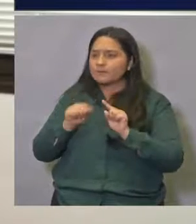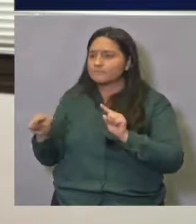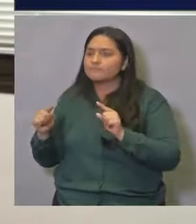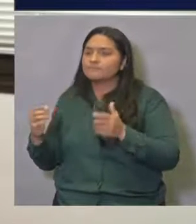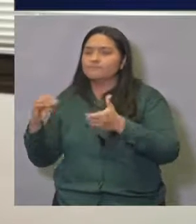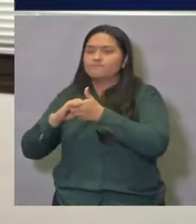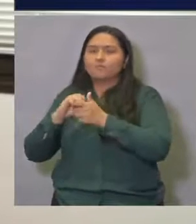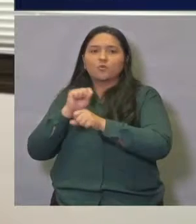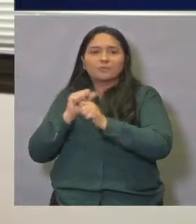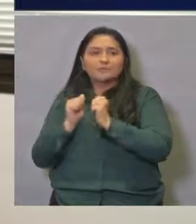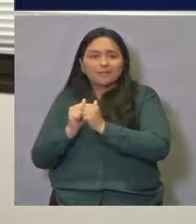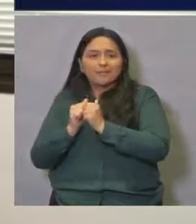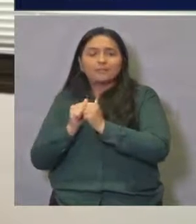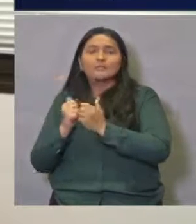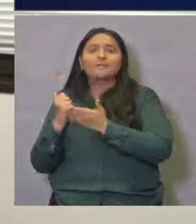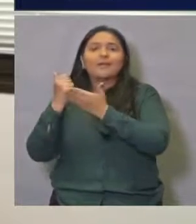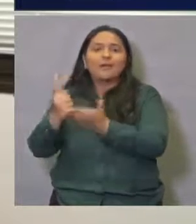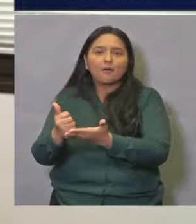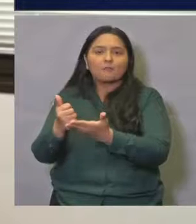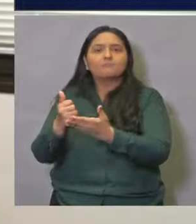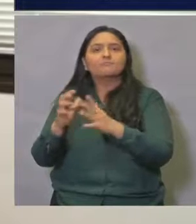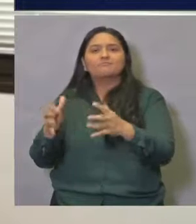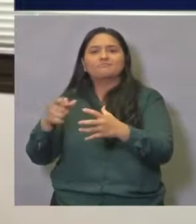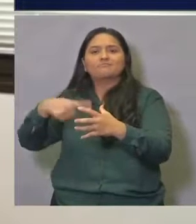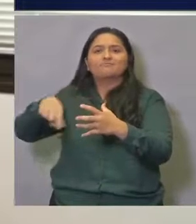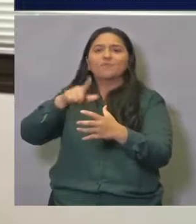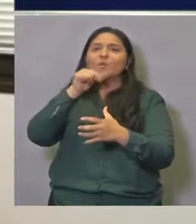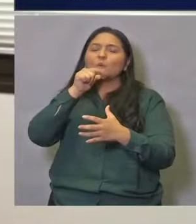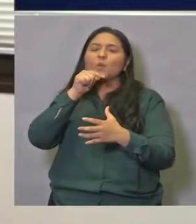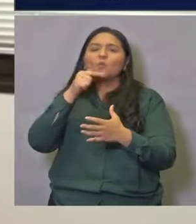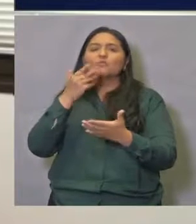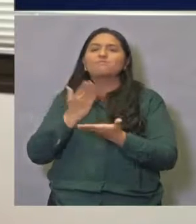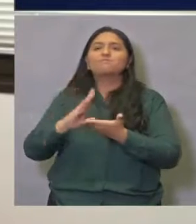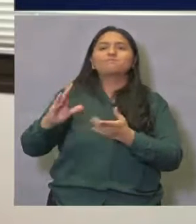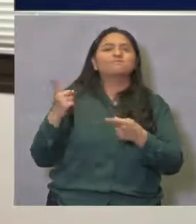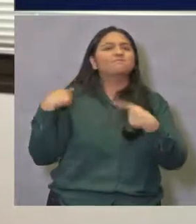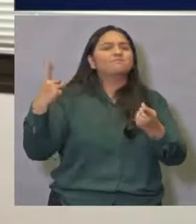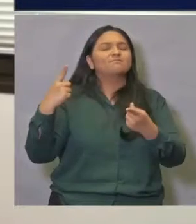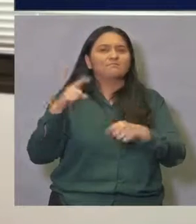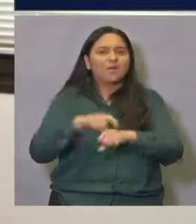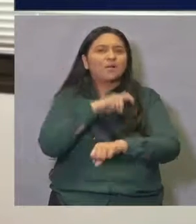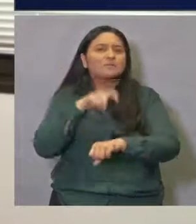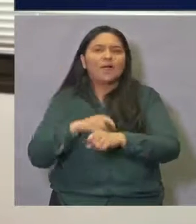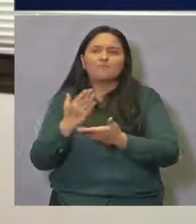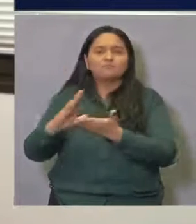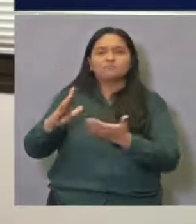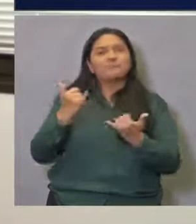SUPERVISORES MAÑANA. SE TRATA DE ACCESIBILIDAD Y ASEGURAR QUE